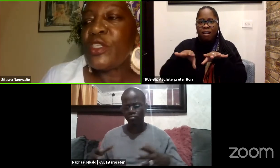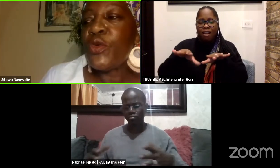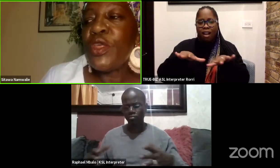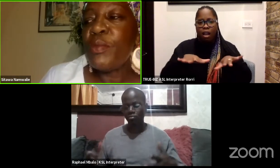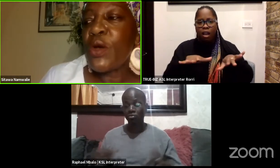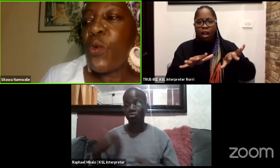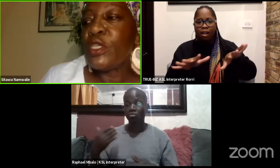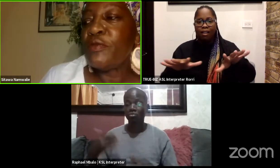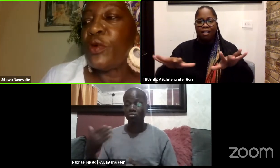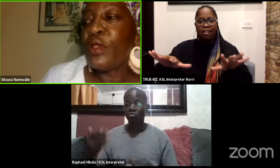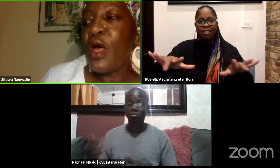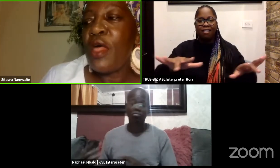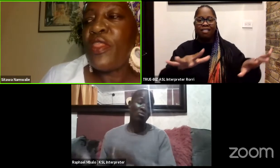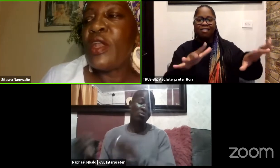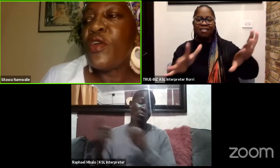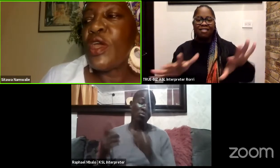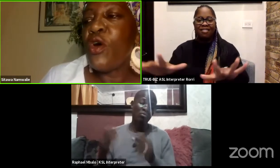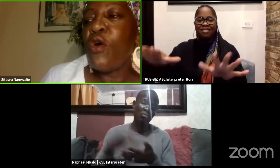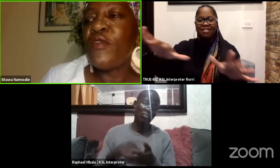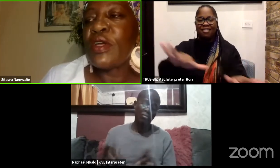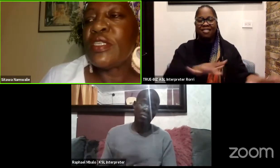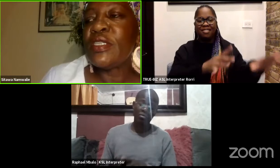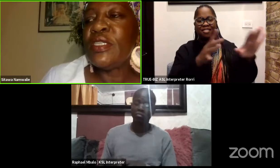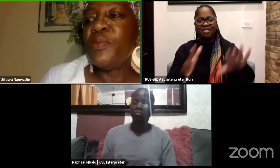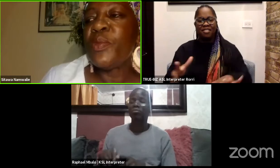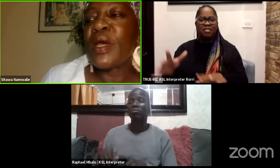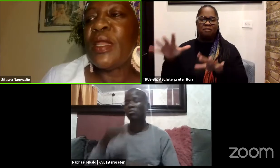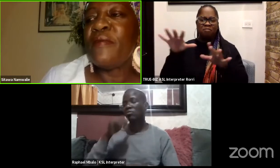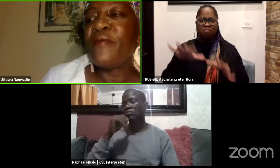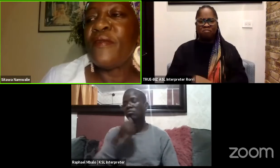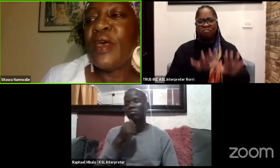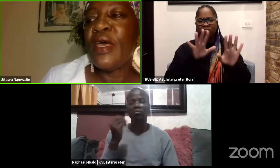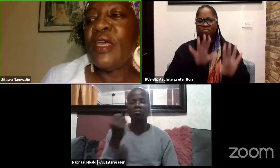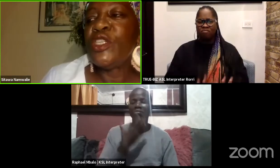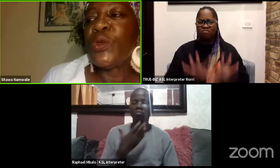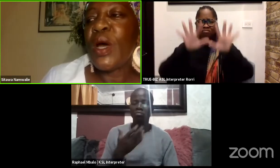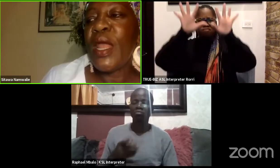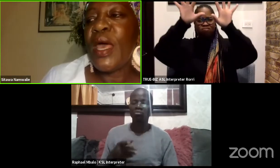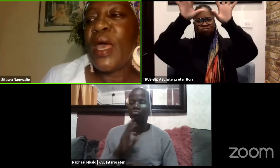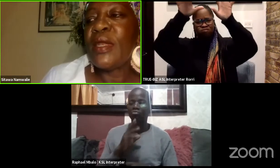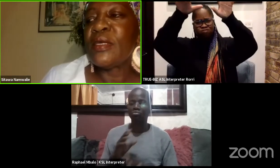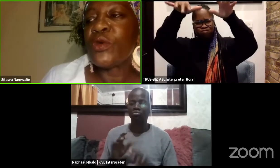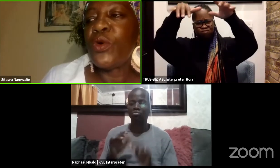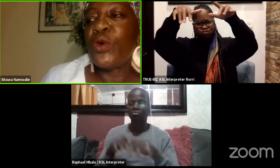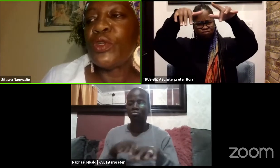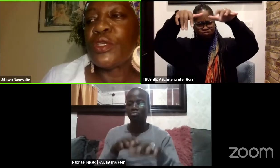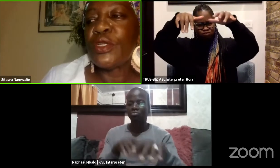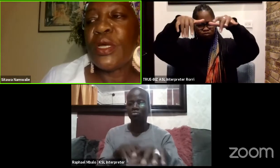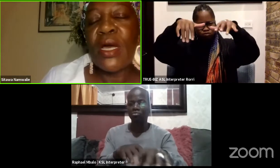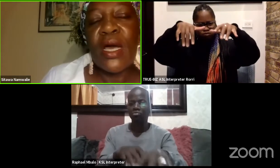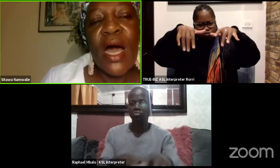as a rhythmic waterfall, thundering over a steep cliff into an endless gorge.